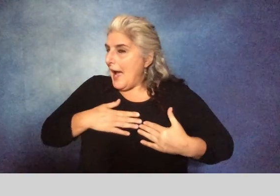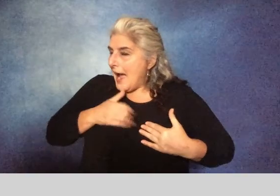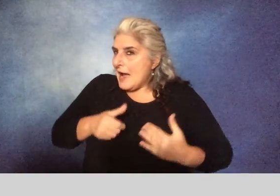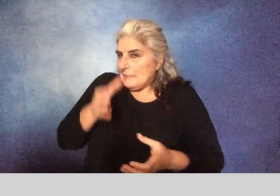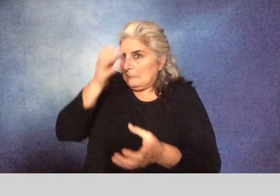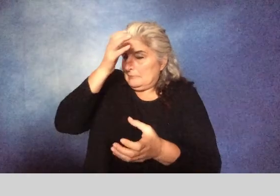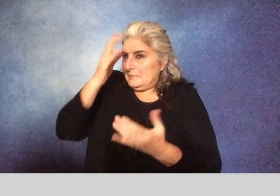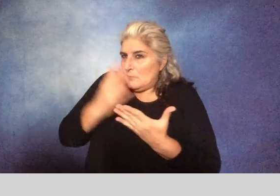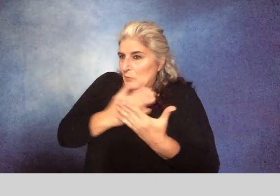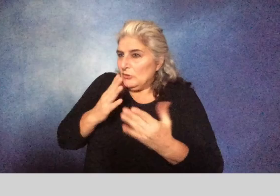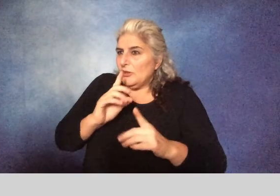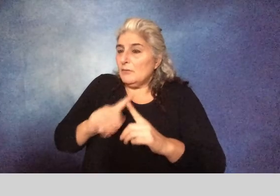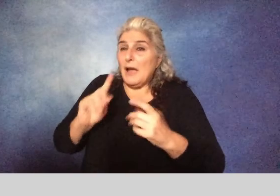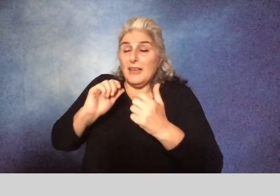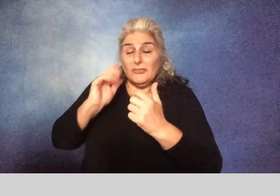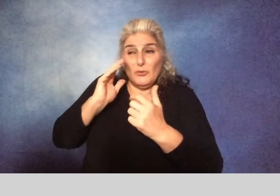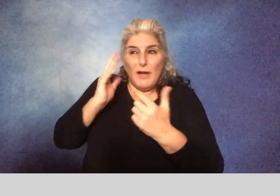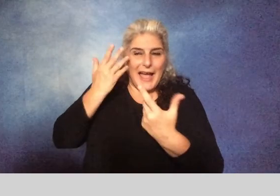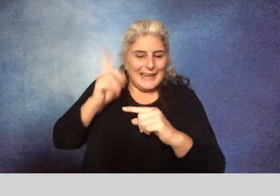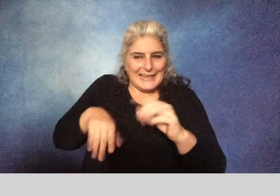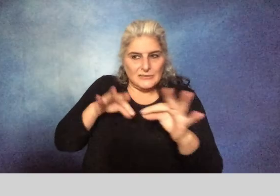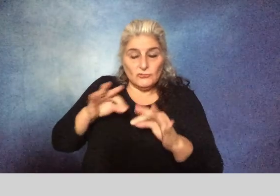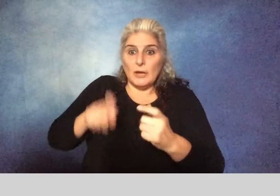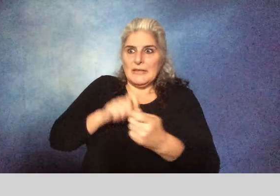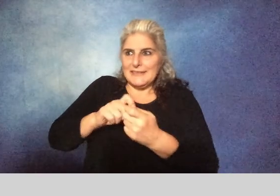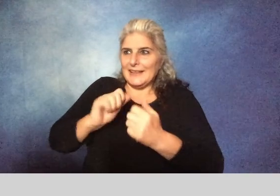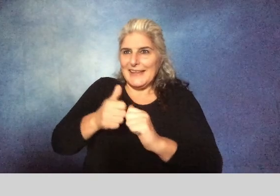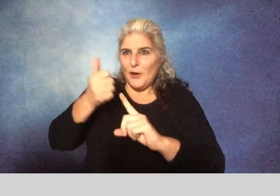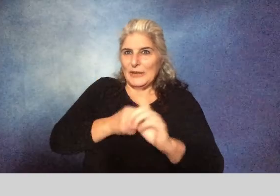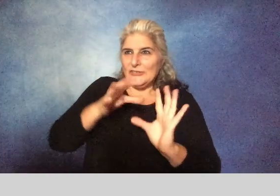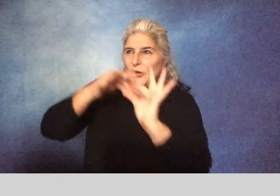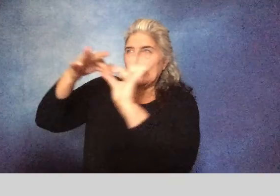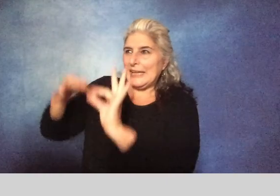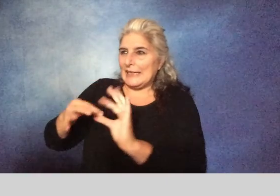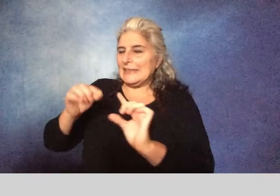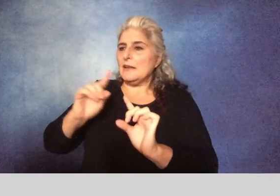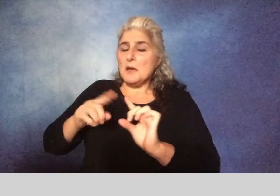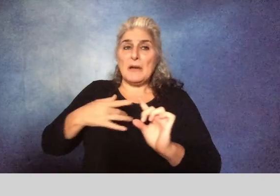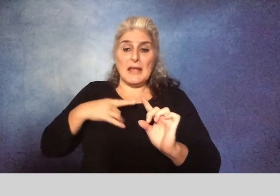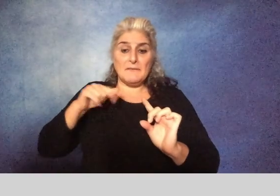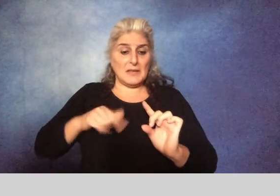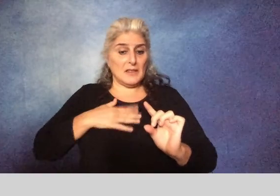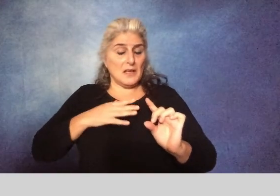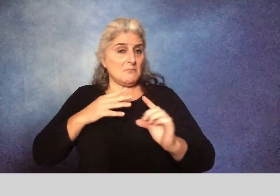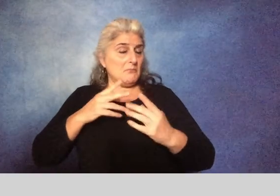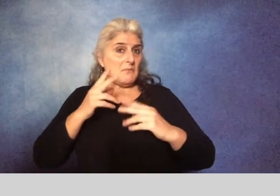to describe just how these albums are similar to each other. But personally, I think The Recommender works well for such a varied reference album.